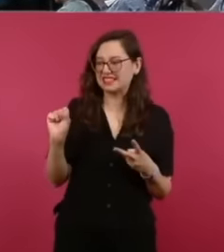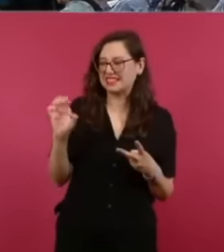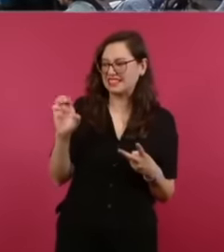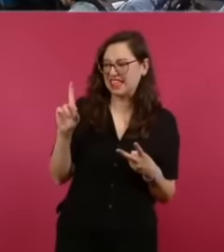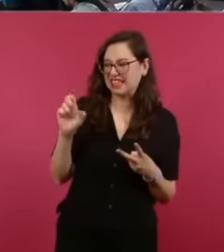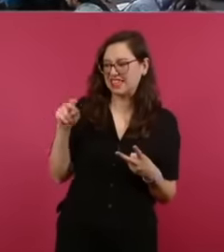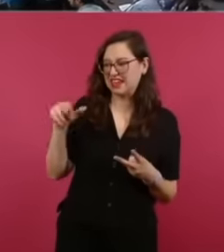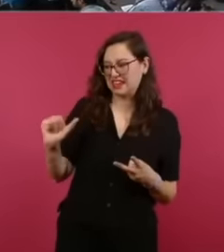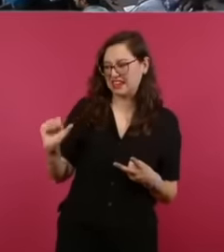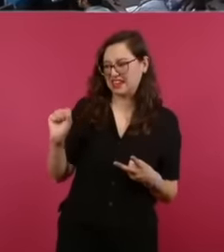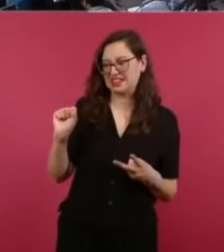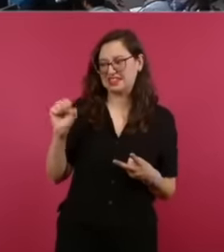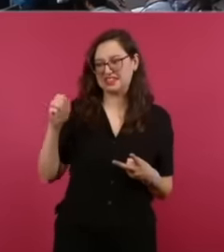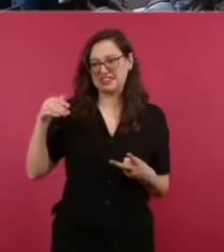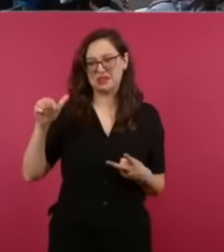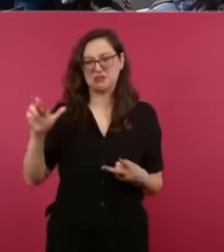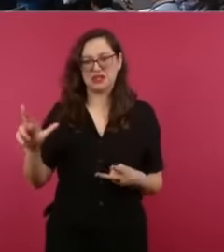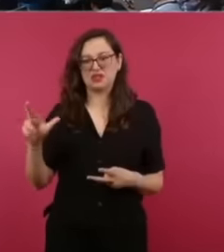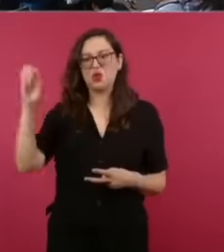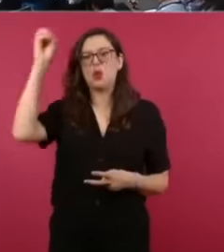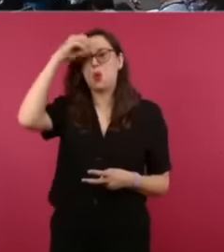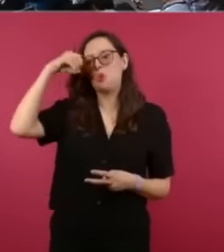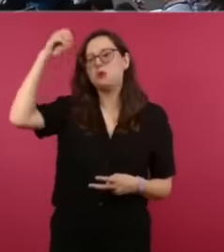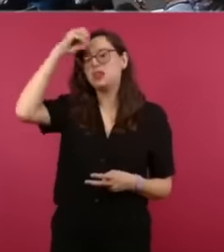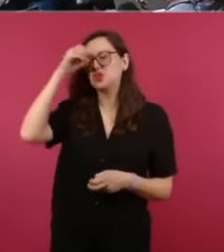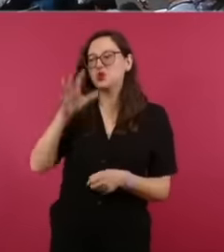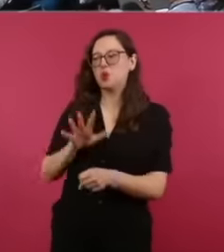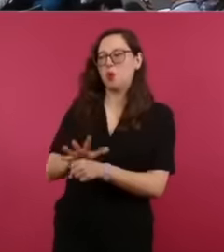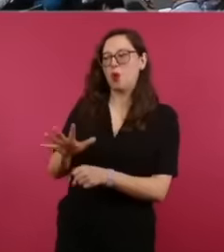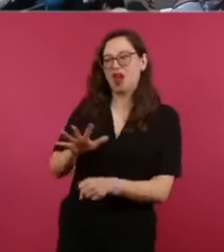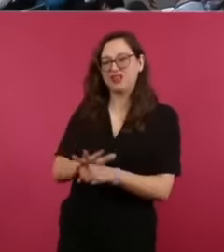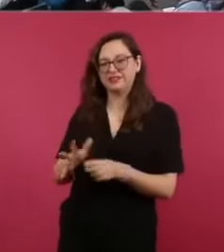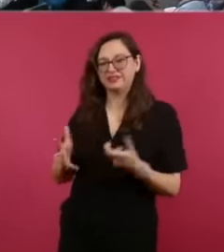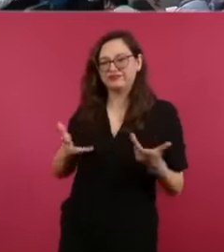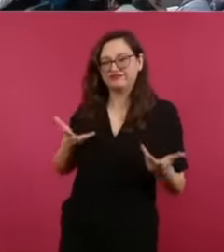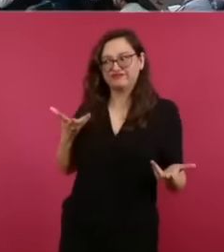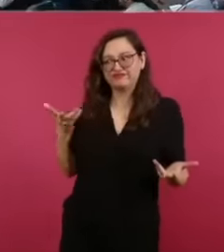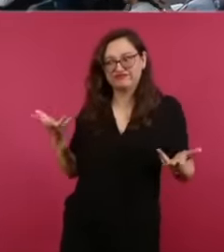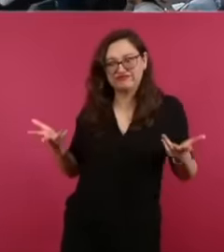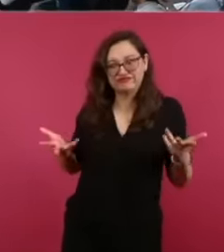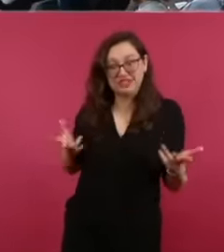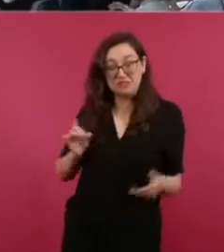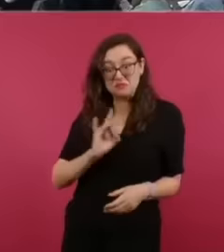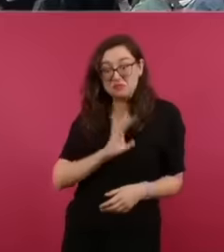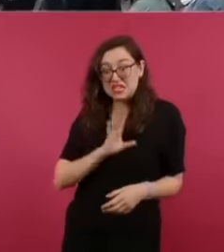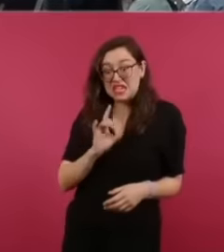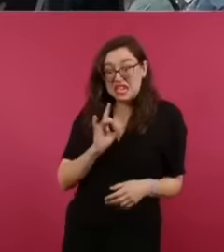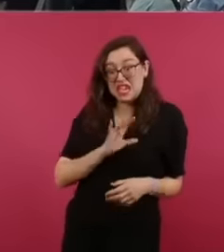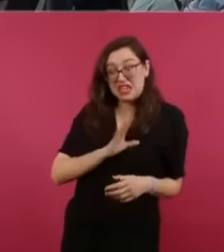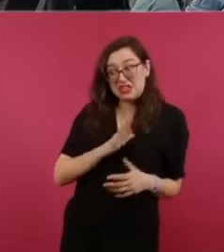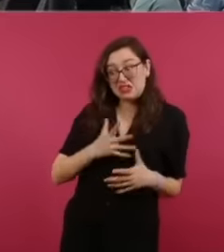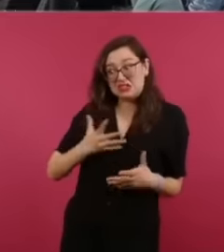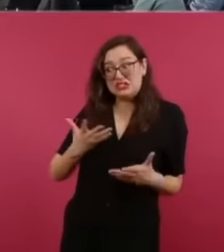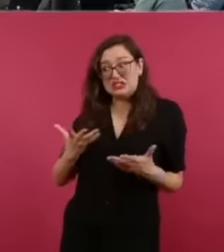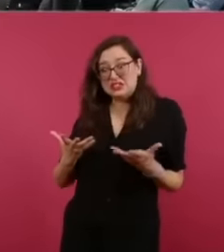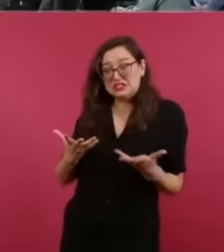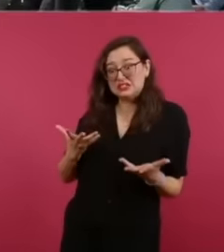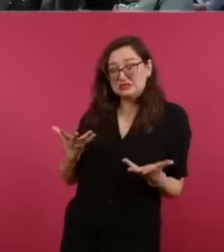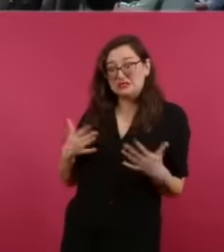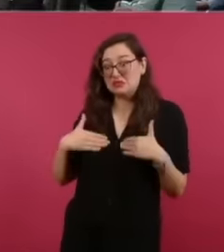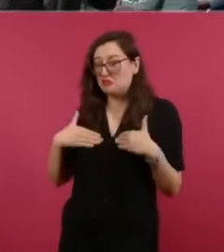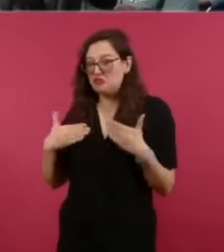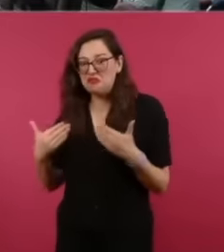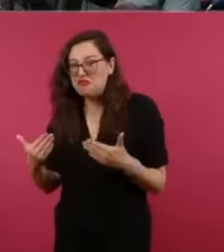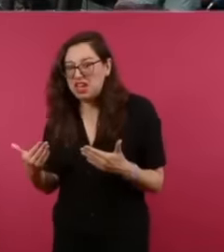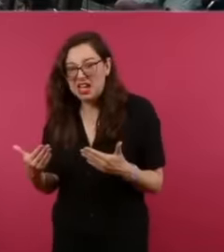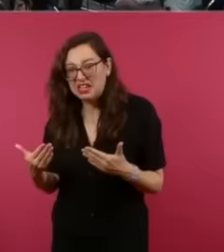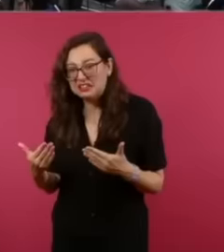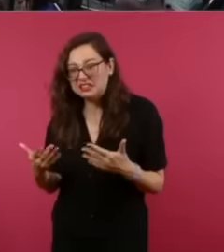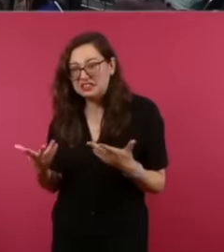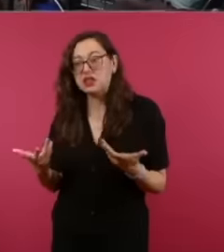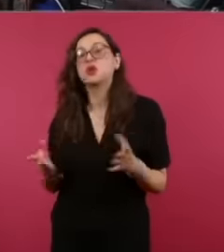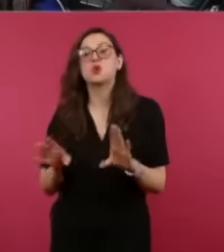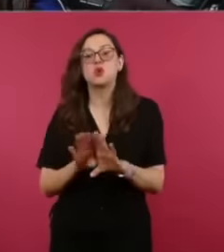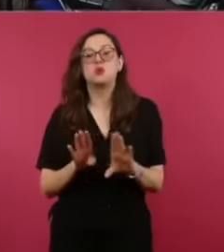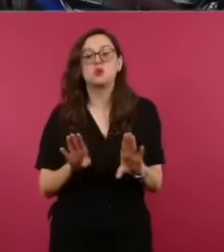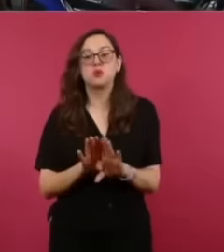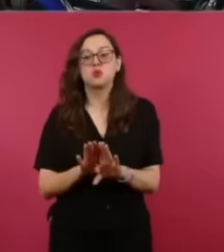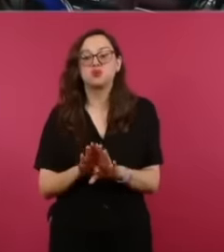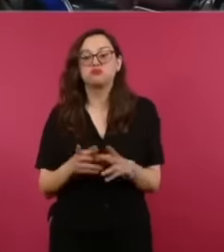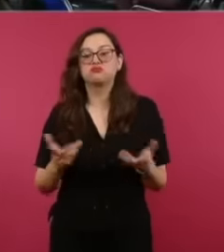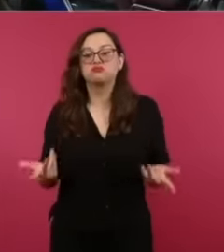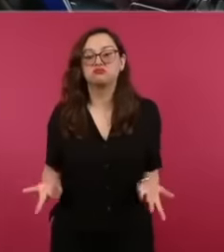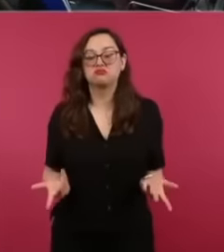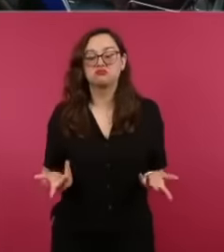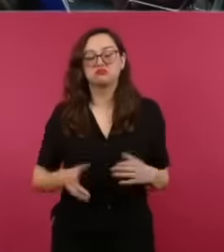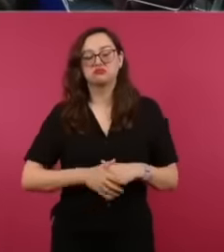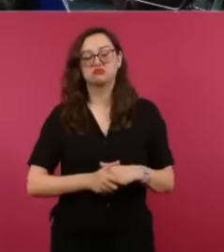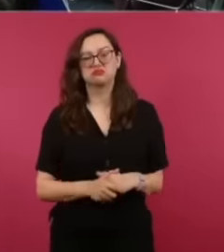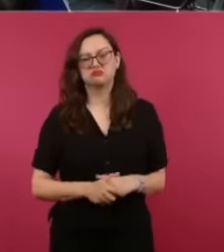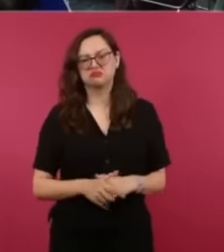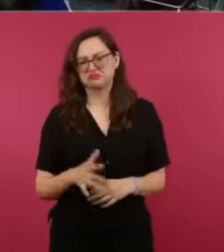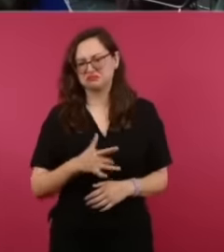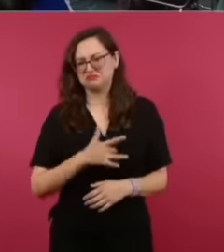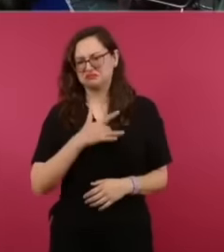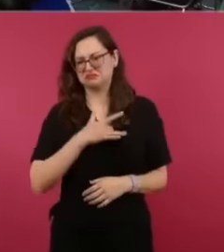Defense, not the elite. Well, also the elite because in the case of the perception of the Navy